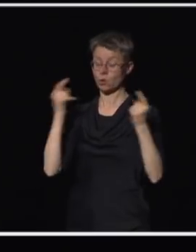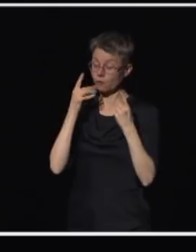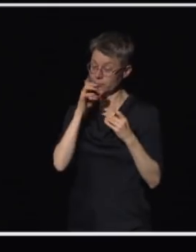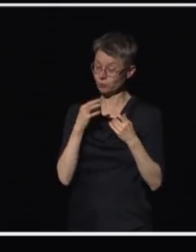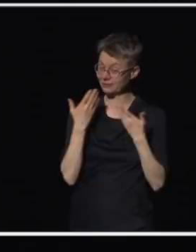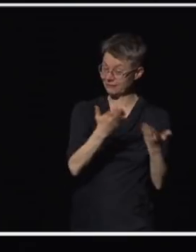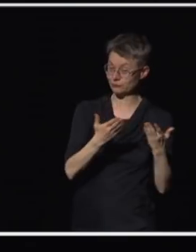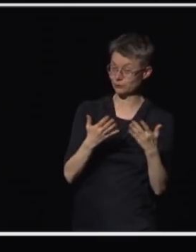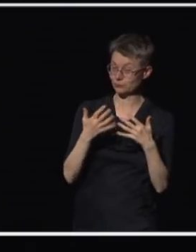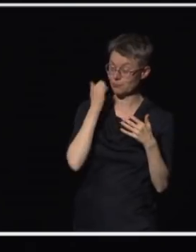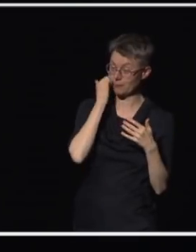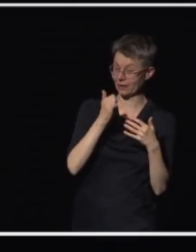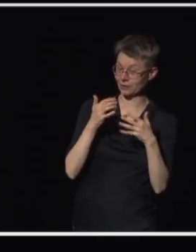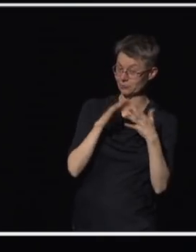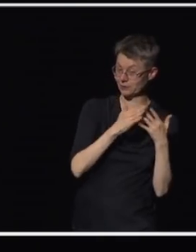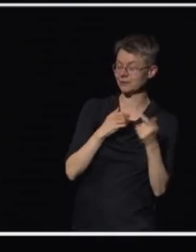Yeah. I'm going to say something really, really weird.